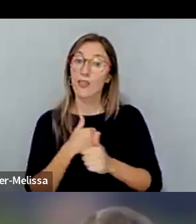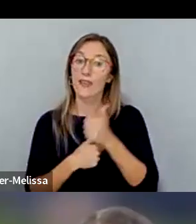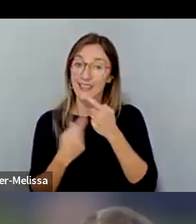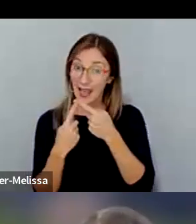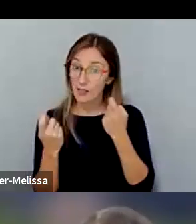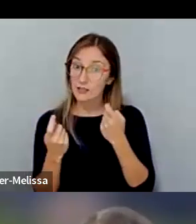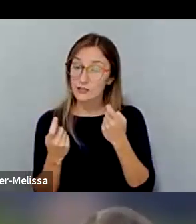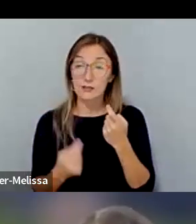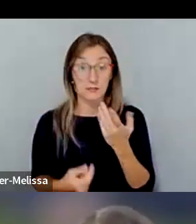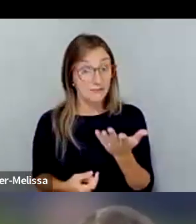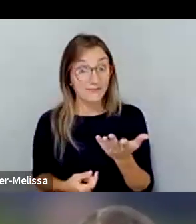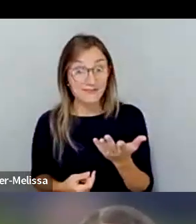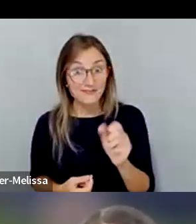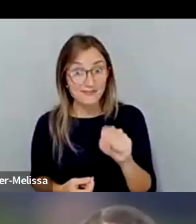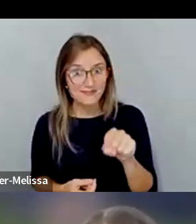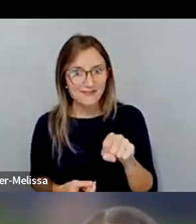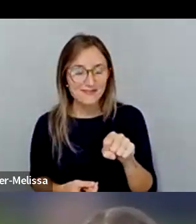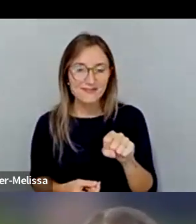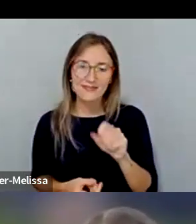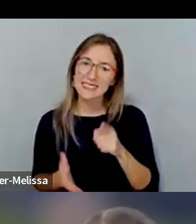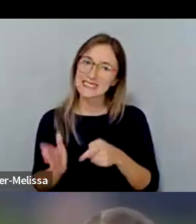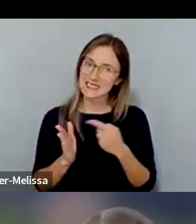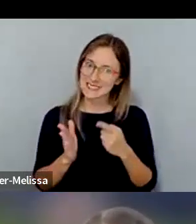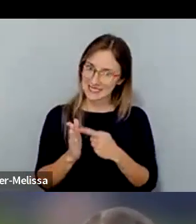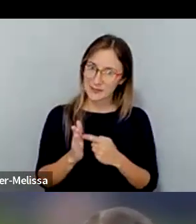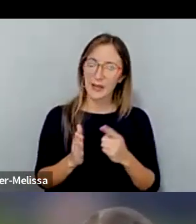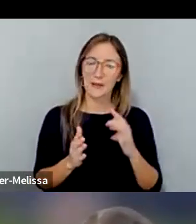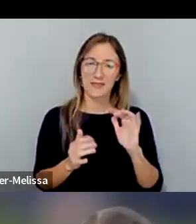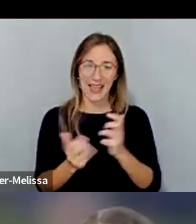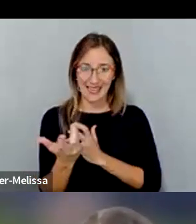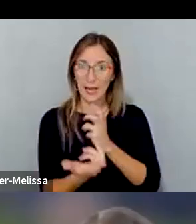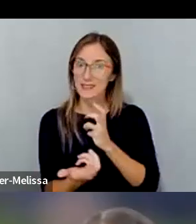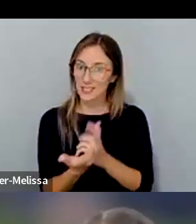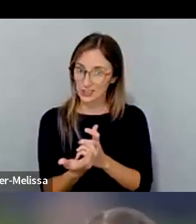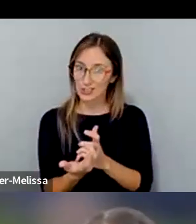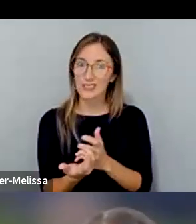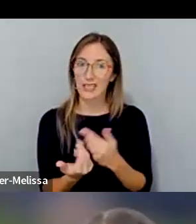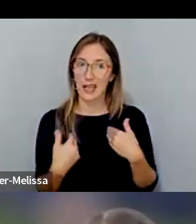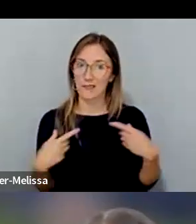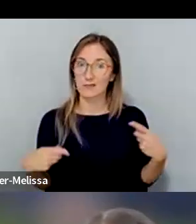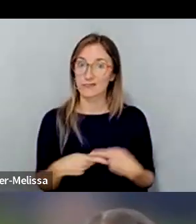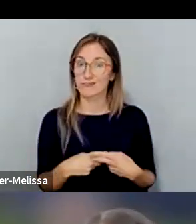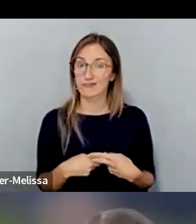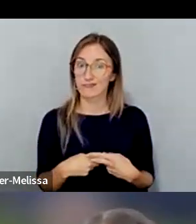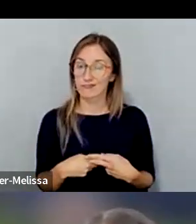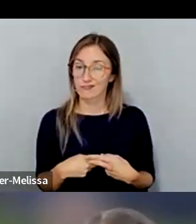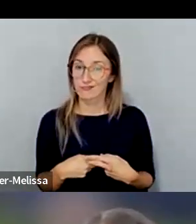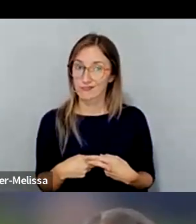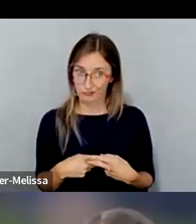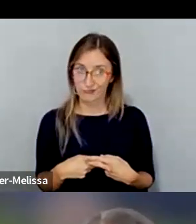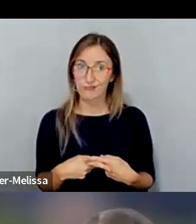Erica said in the chat that her school had a service dog issue because of life-threatening allergies.